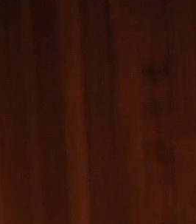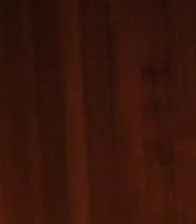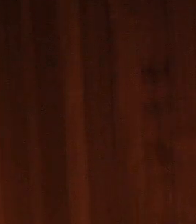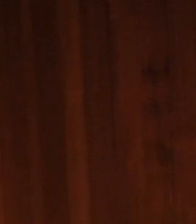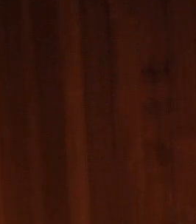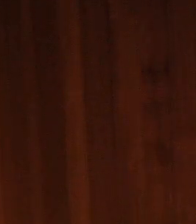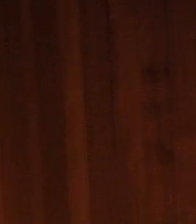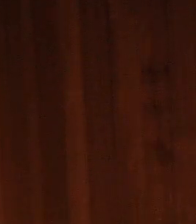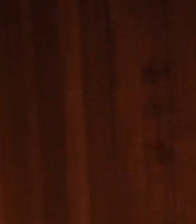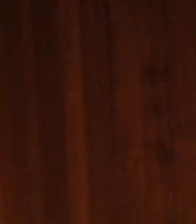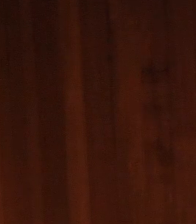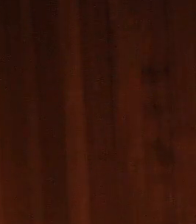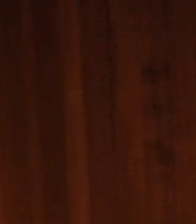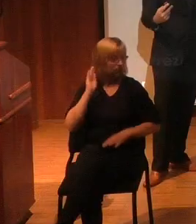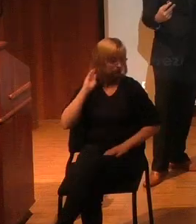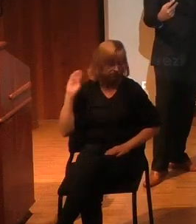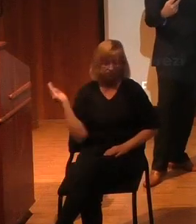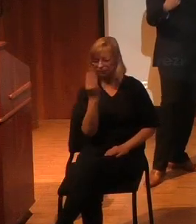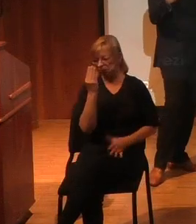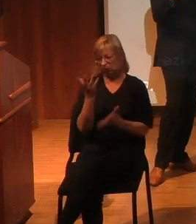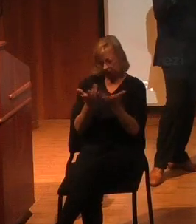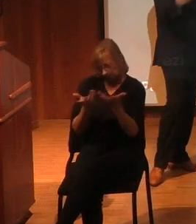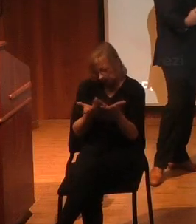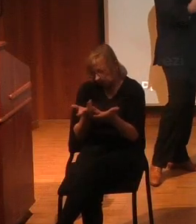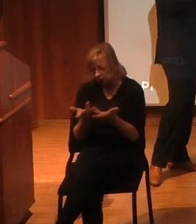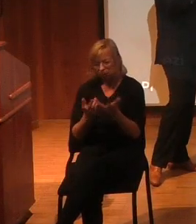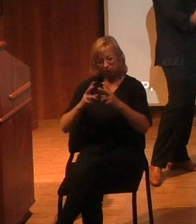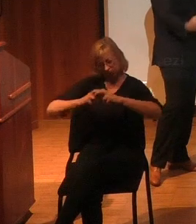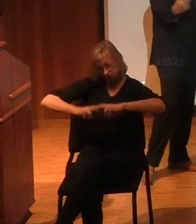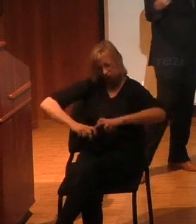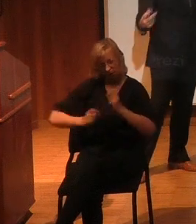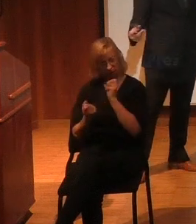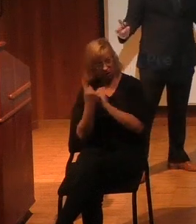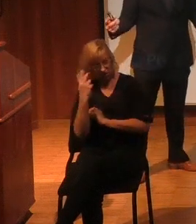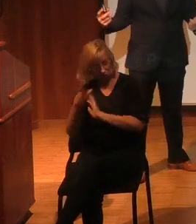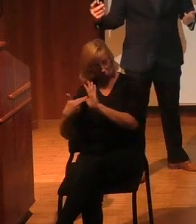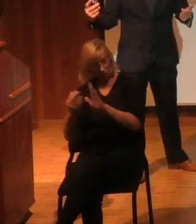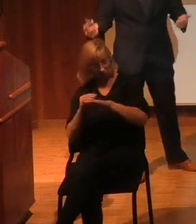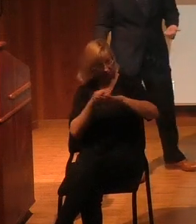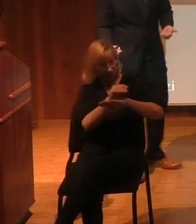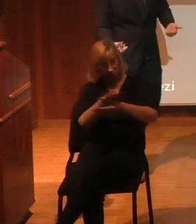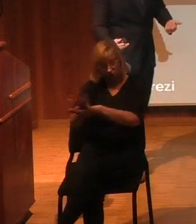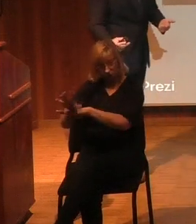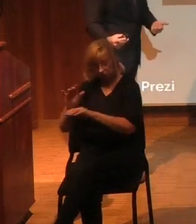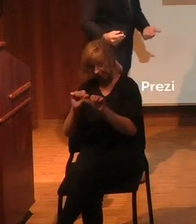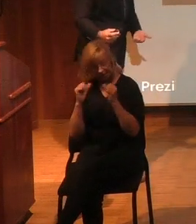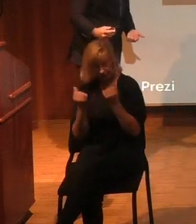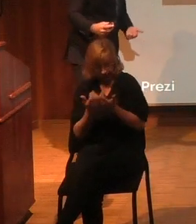and we have to work with it, and we have to understand the role it's playing in our society,